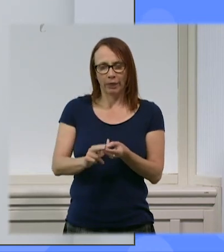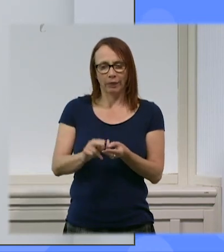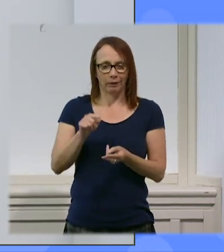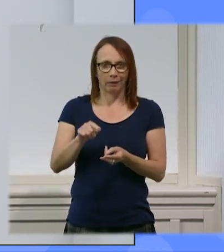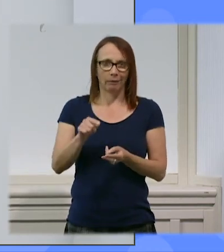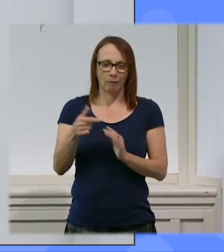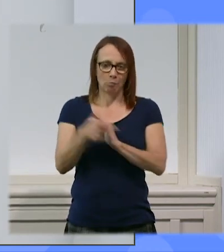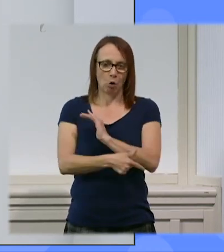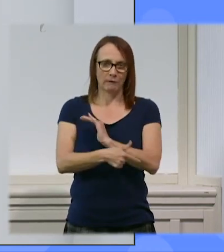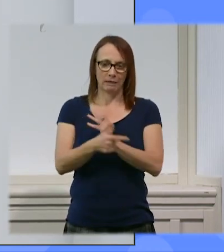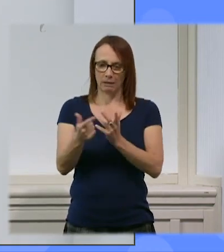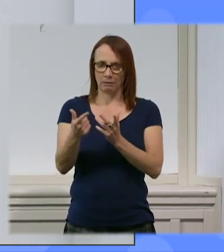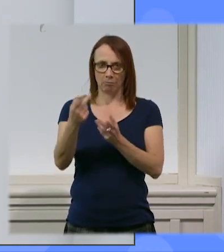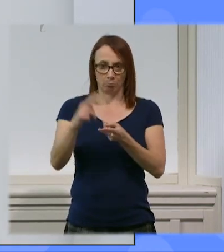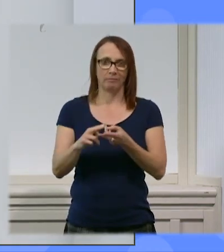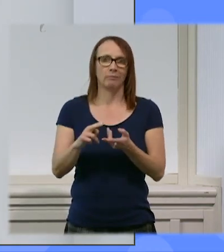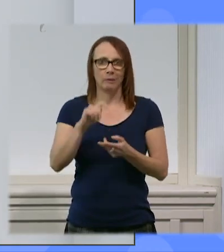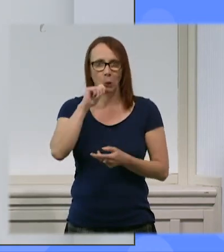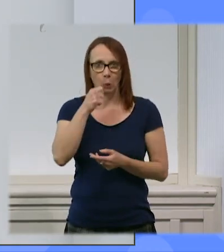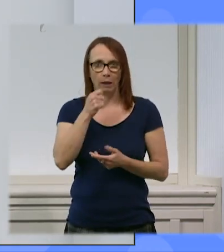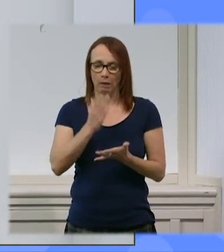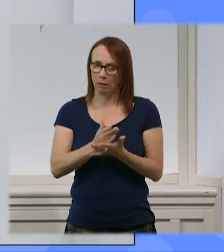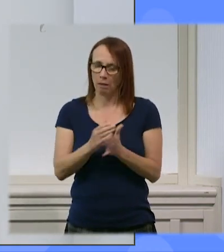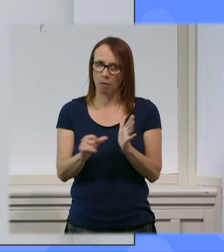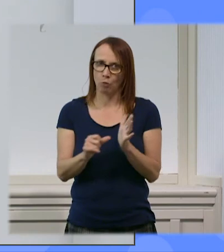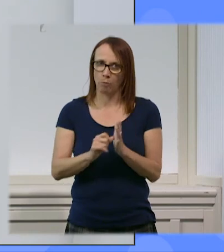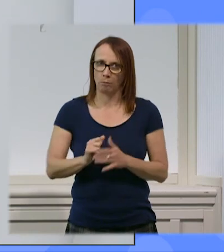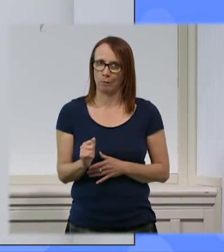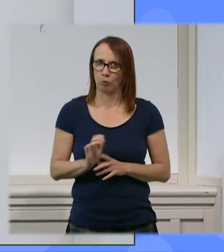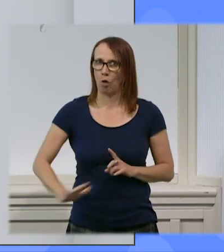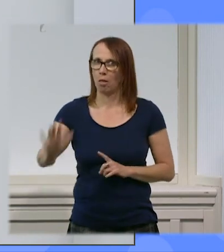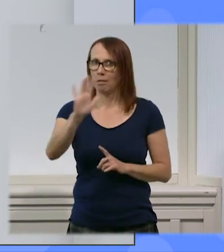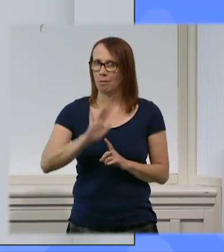poverty which is a real blight in Scotland we should be delivering a whole